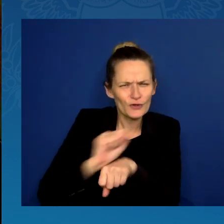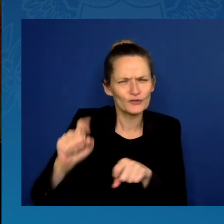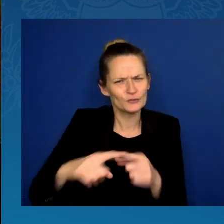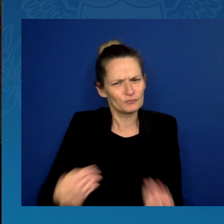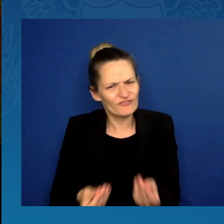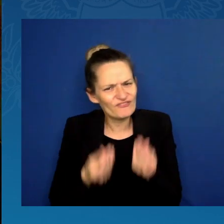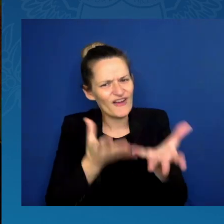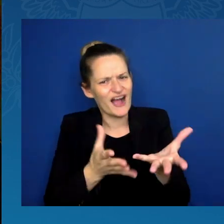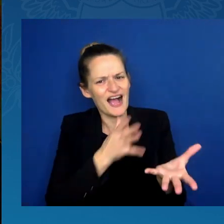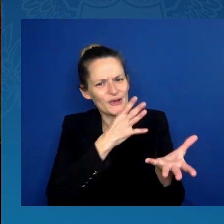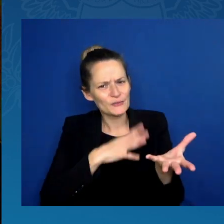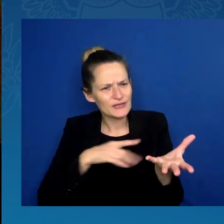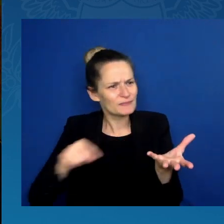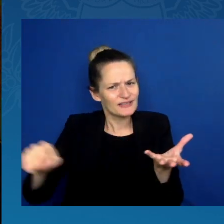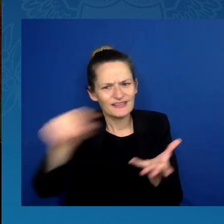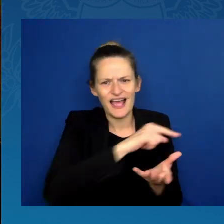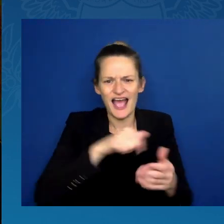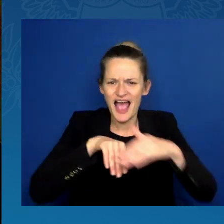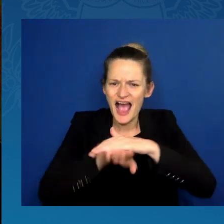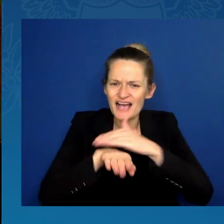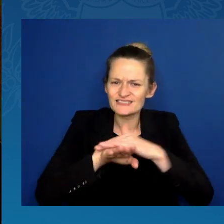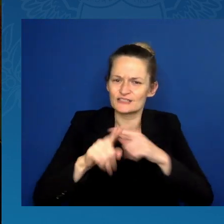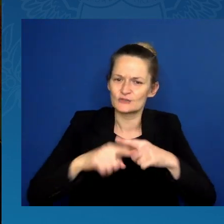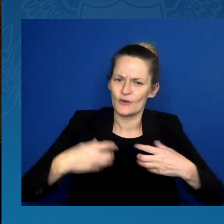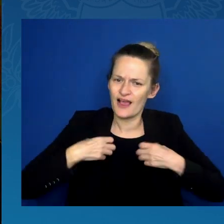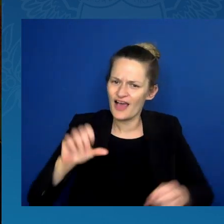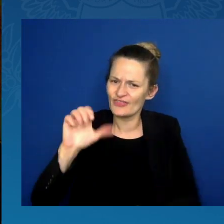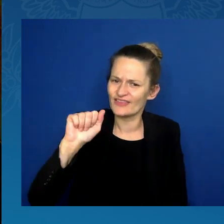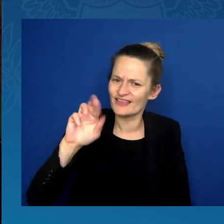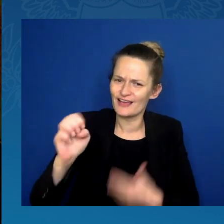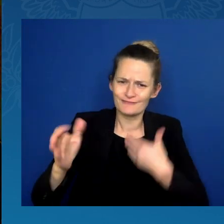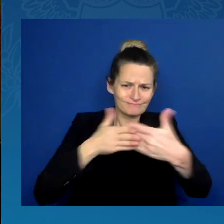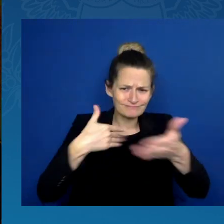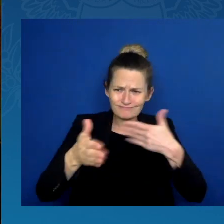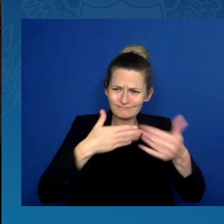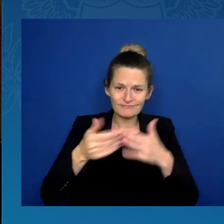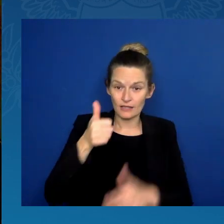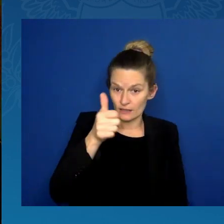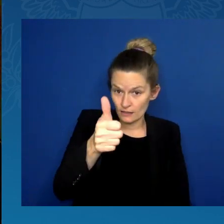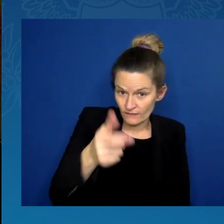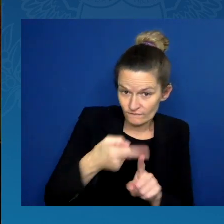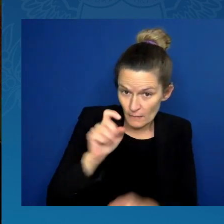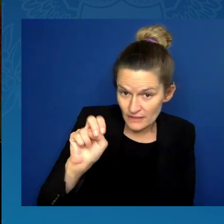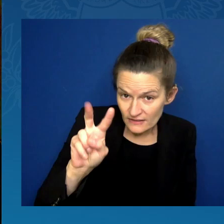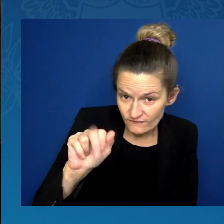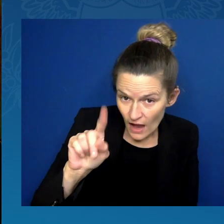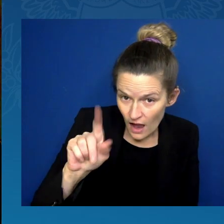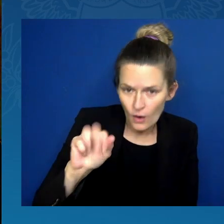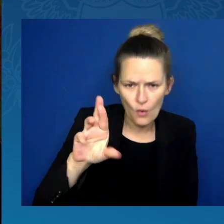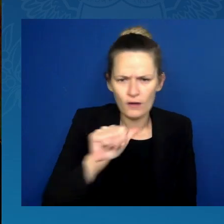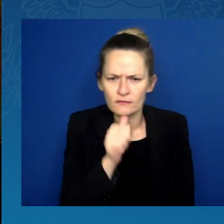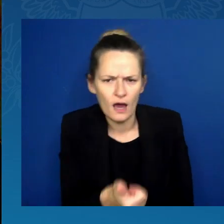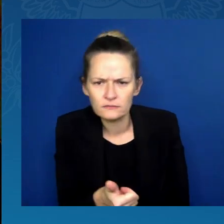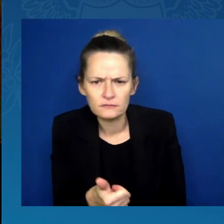regardless of whether they're in Nevada or not. Nevada will not assist other states who wish to criminalize or punish people for receiving,